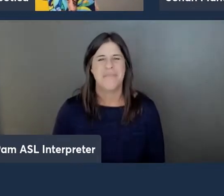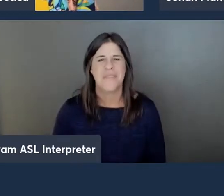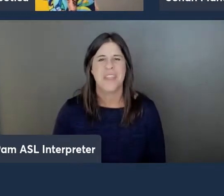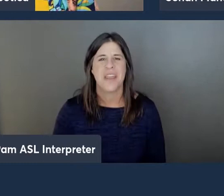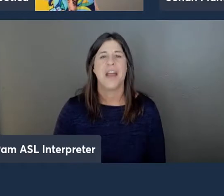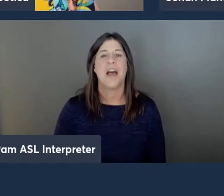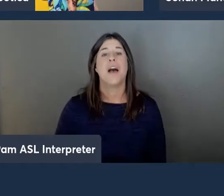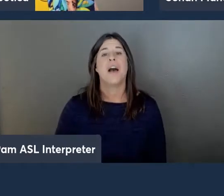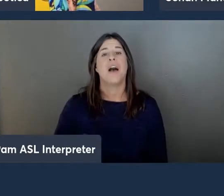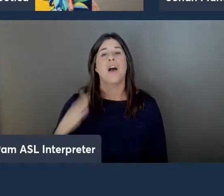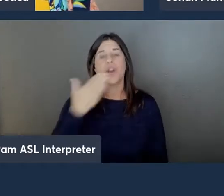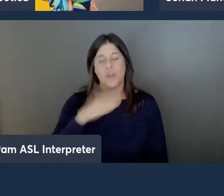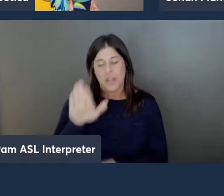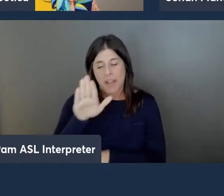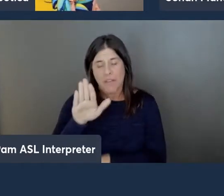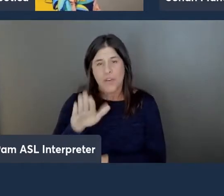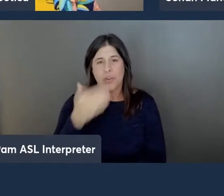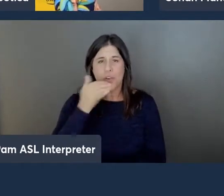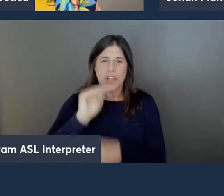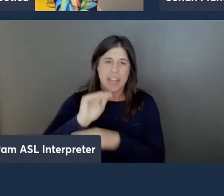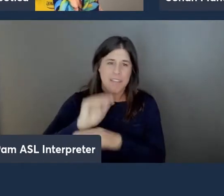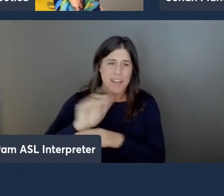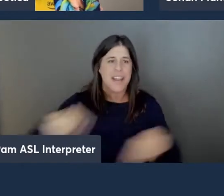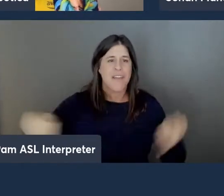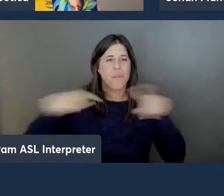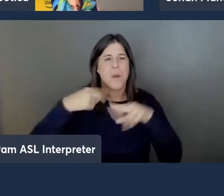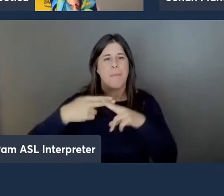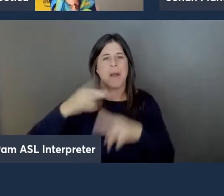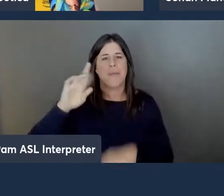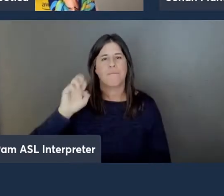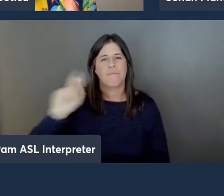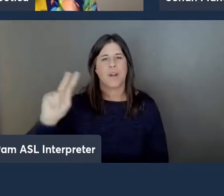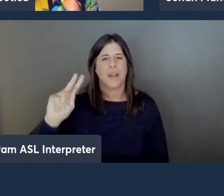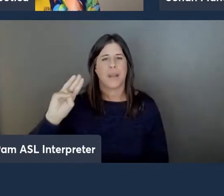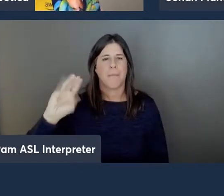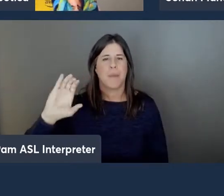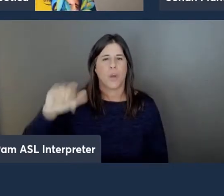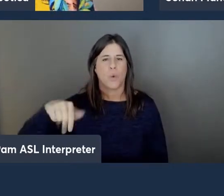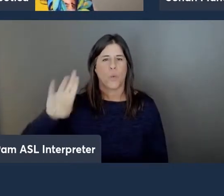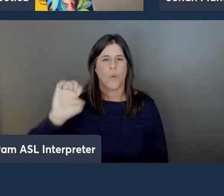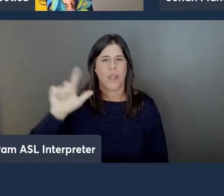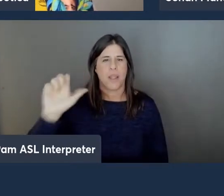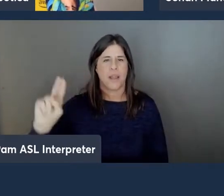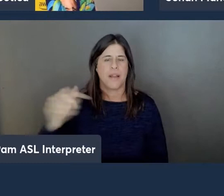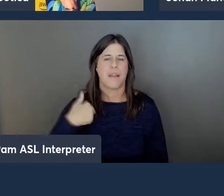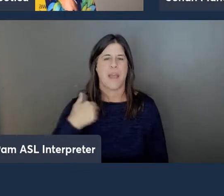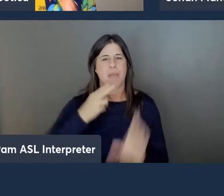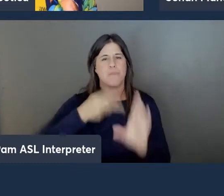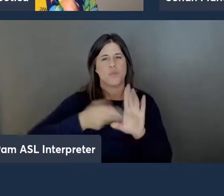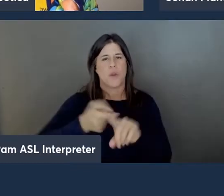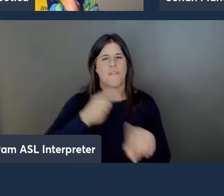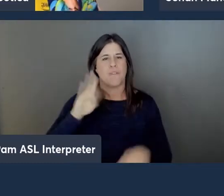Well, good afternoon. Good evening everyone. My name is Frank McQuillan. I am joining you from the Bay Area.